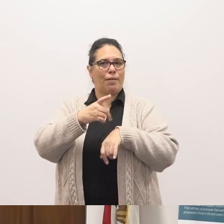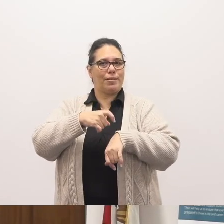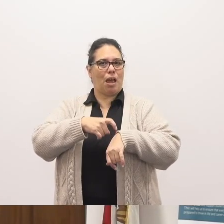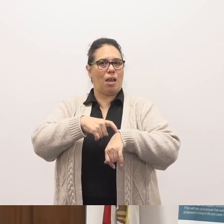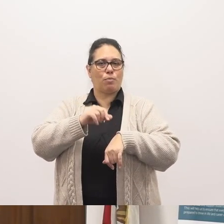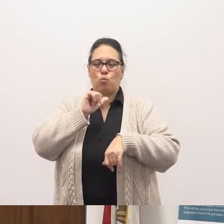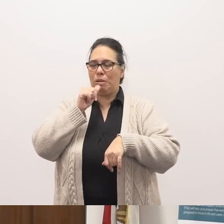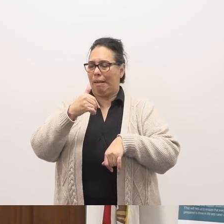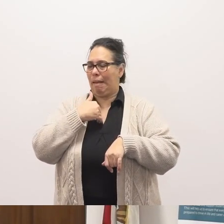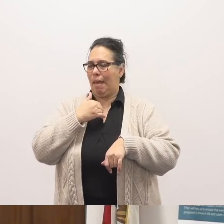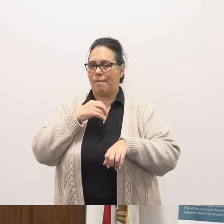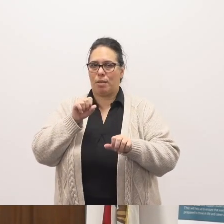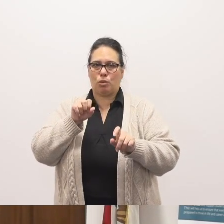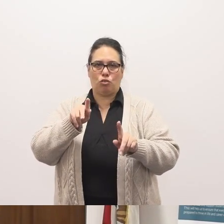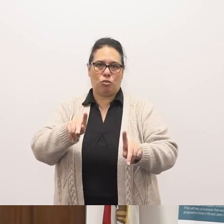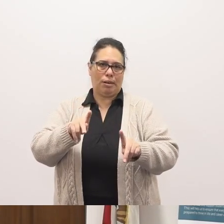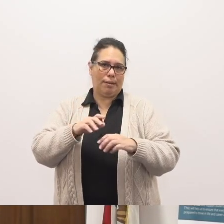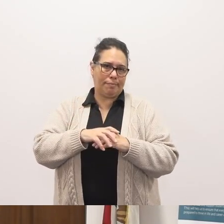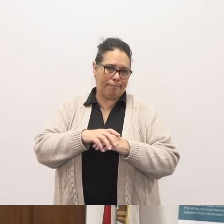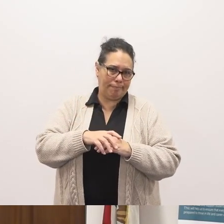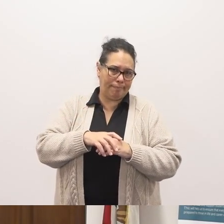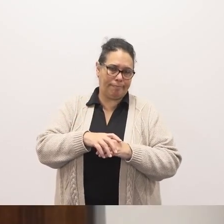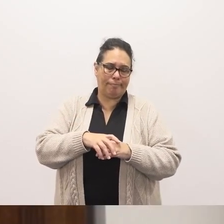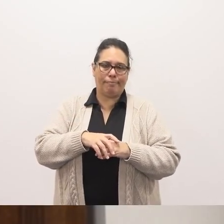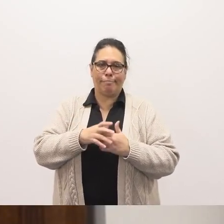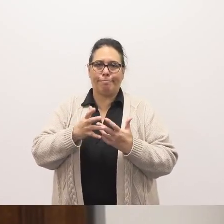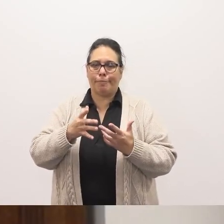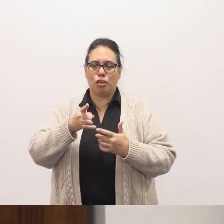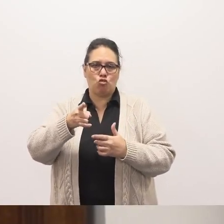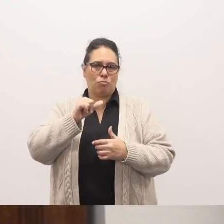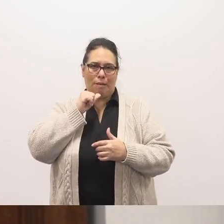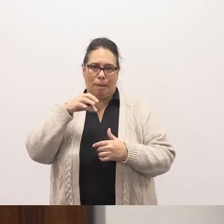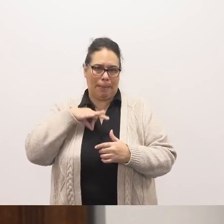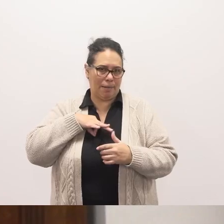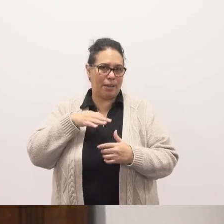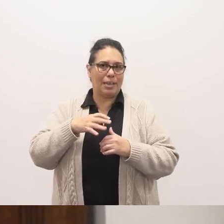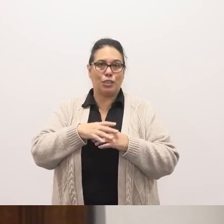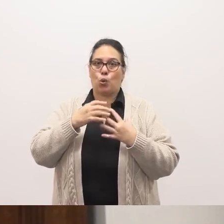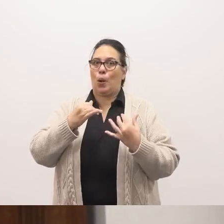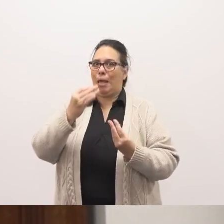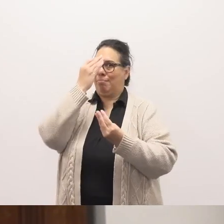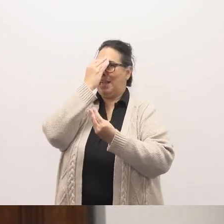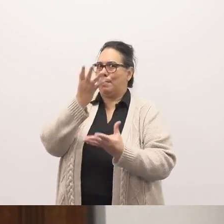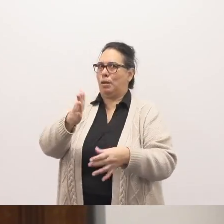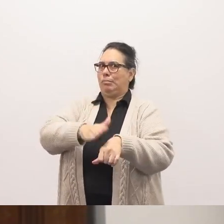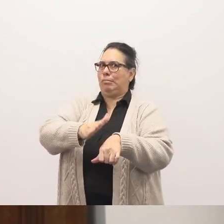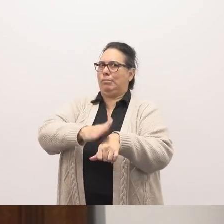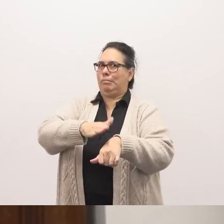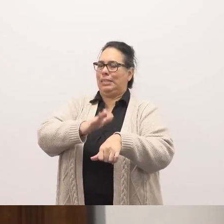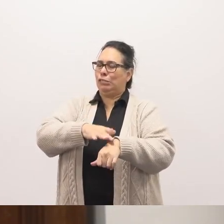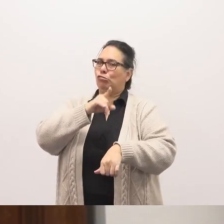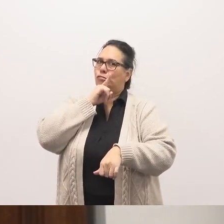have the site nights and you didn't have that benefit. And so now you're letting people know that is important.